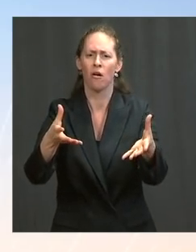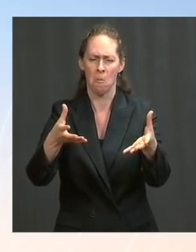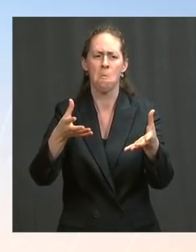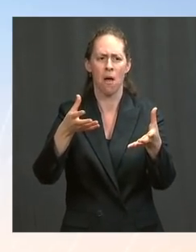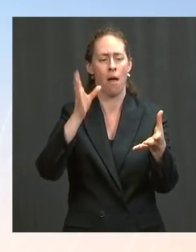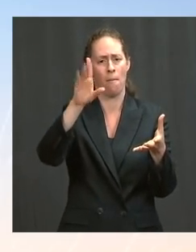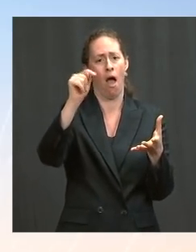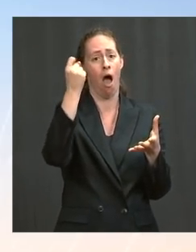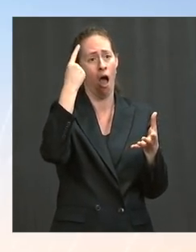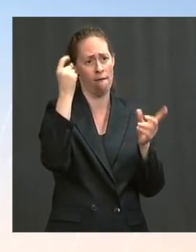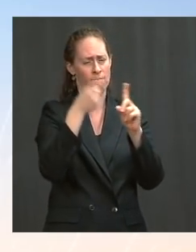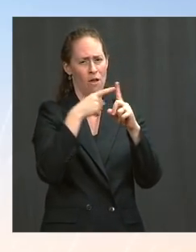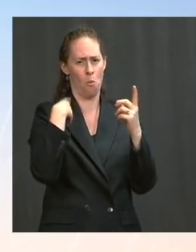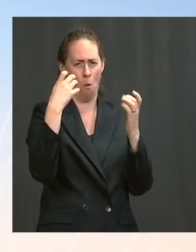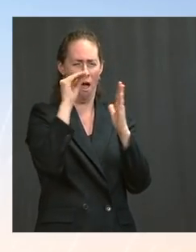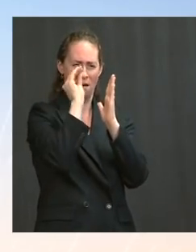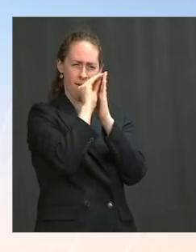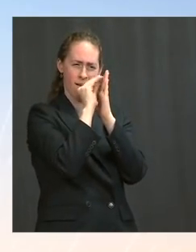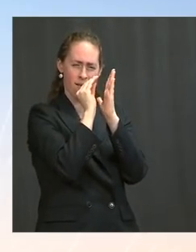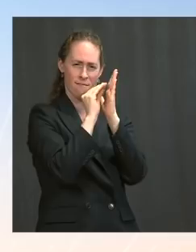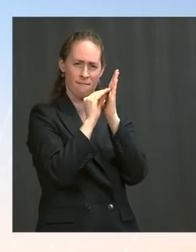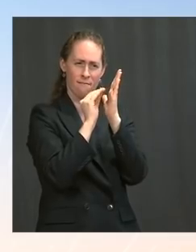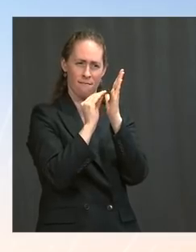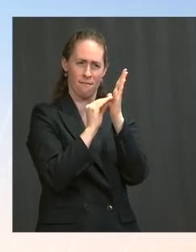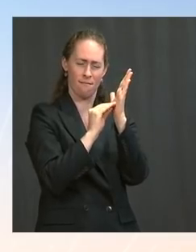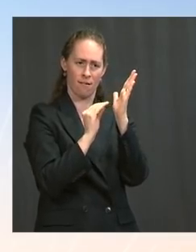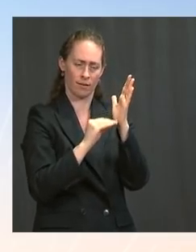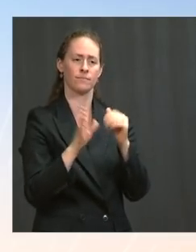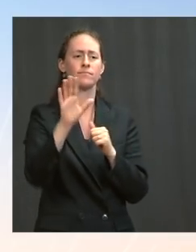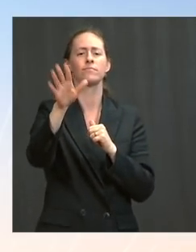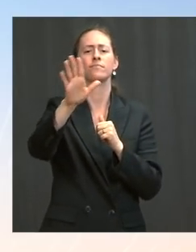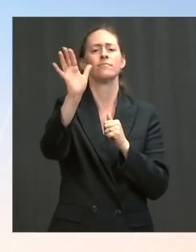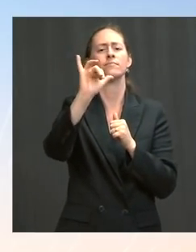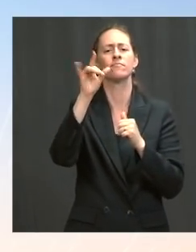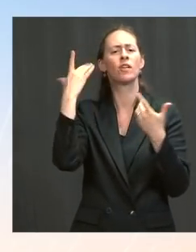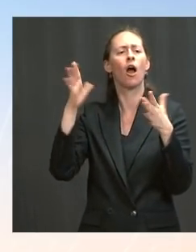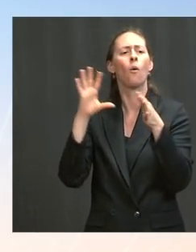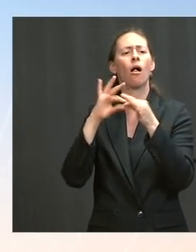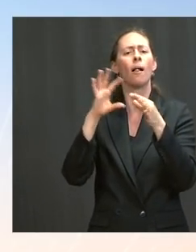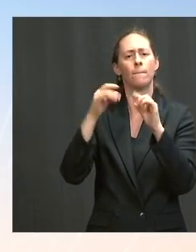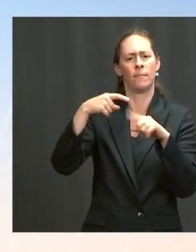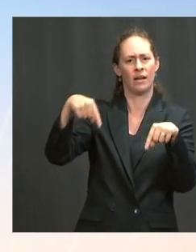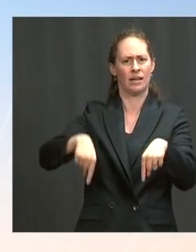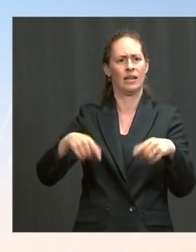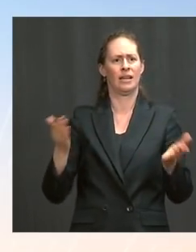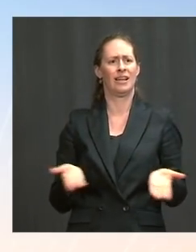As the President said also and as we have conveyed from here, there is work ahead. And that is the important work ahead --